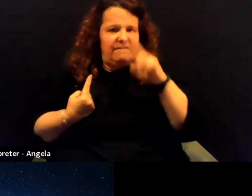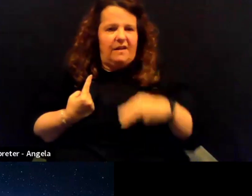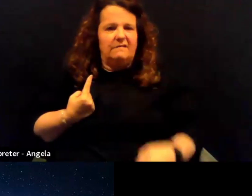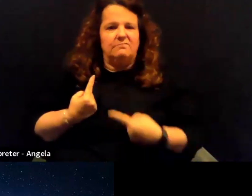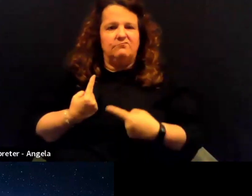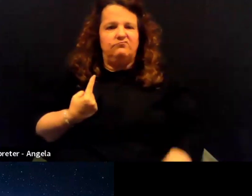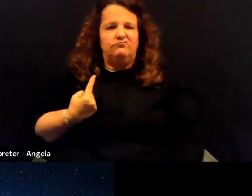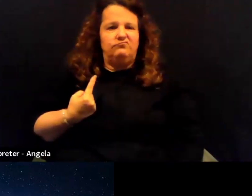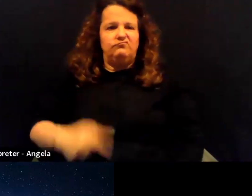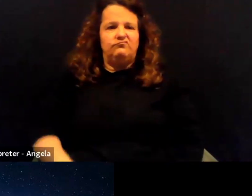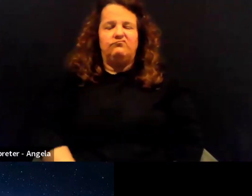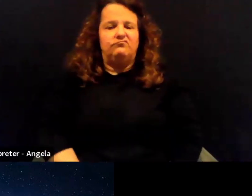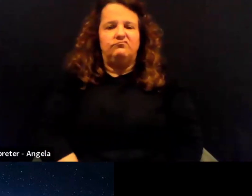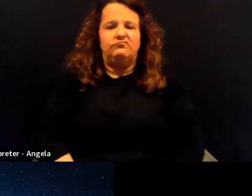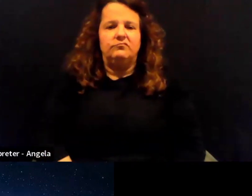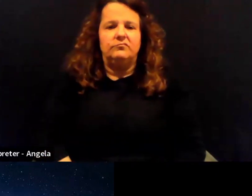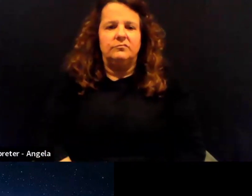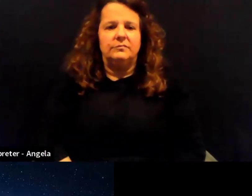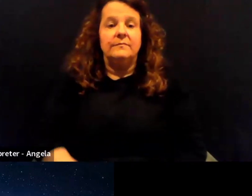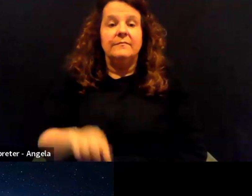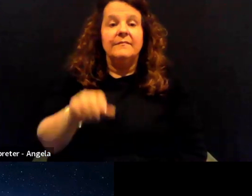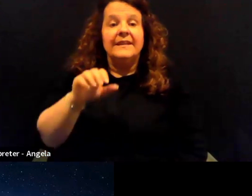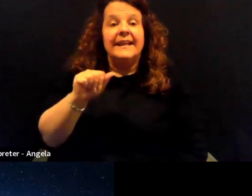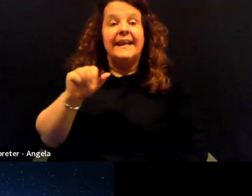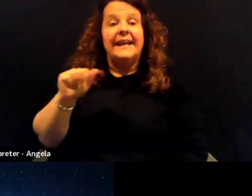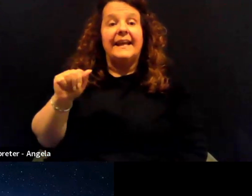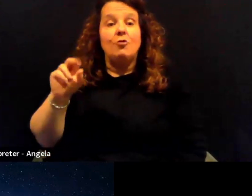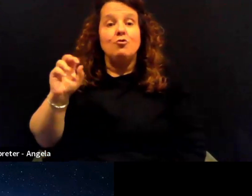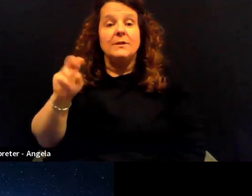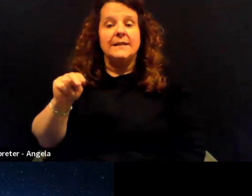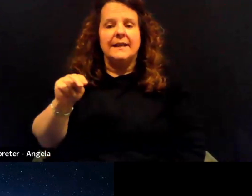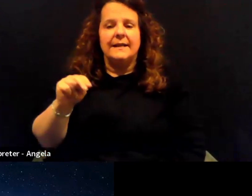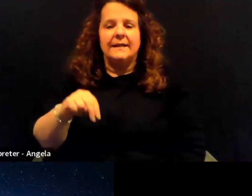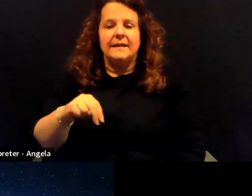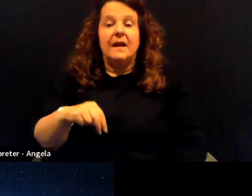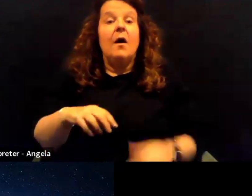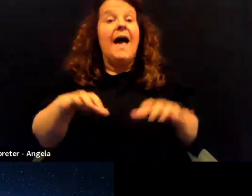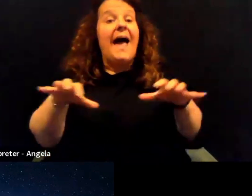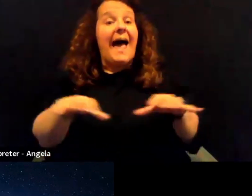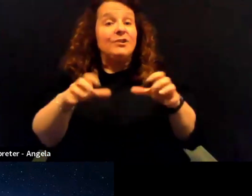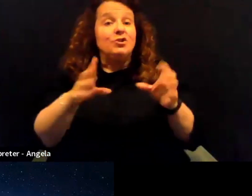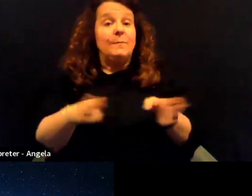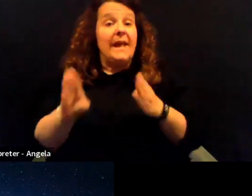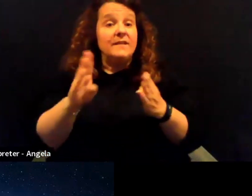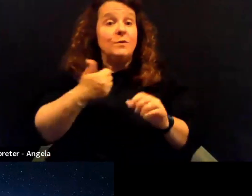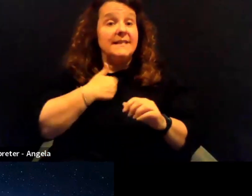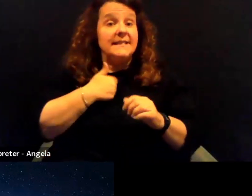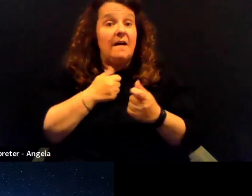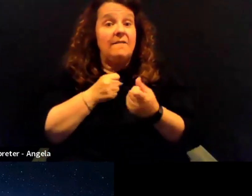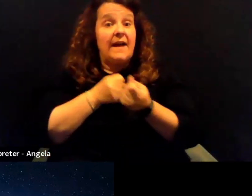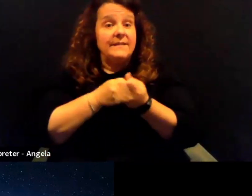This is Aaron to add on top of the action plans for self advocacy, I had a situation